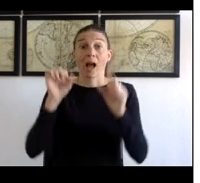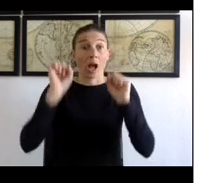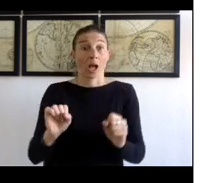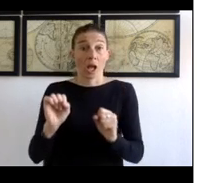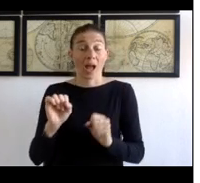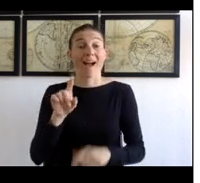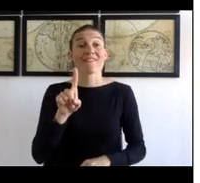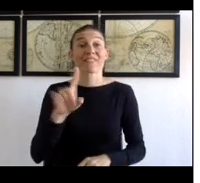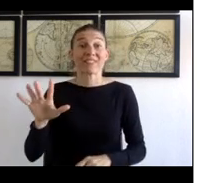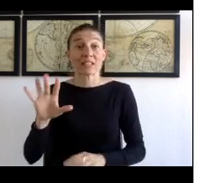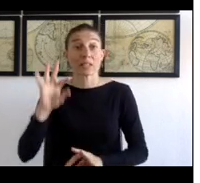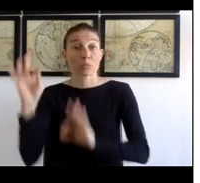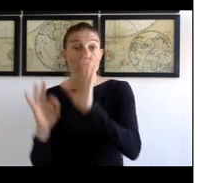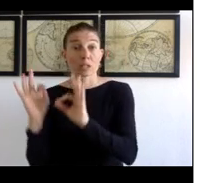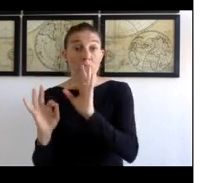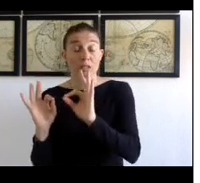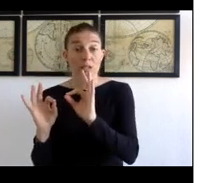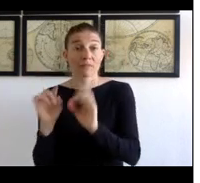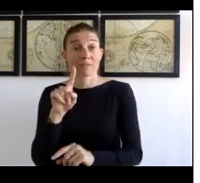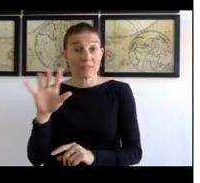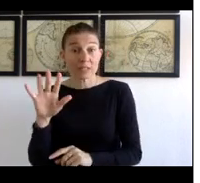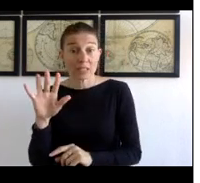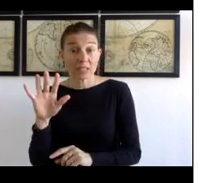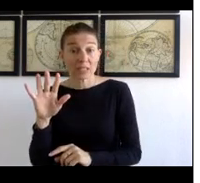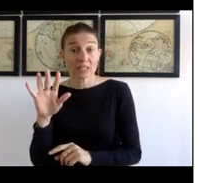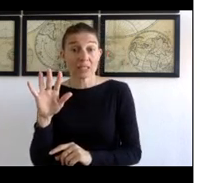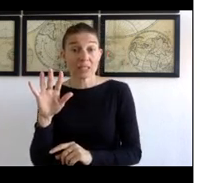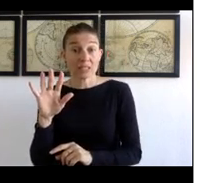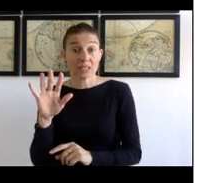in performing some daily activities.